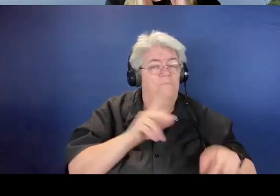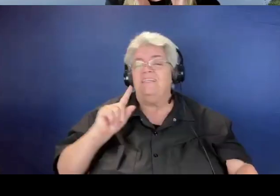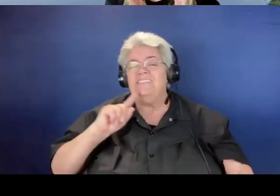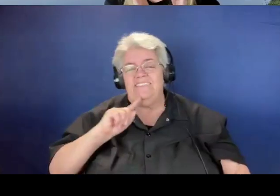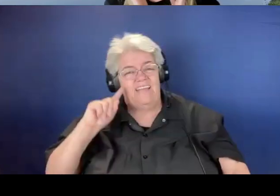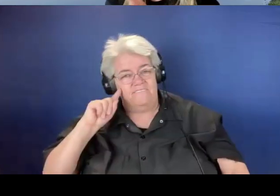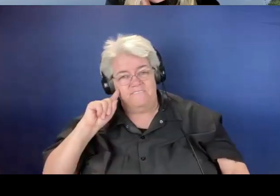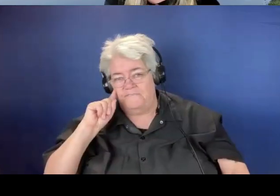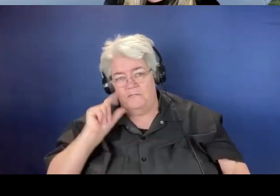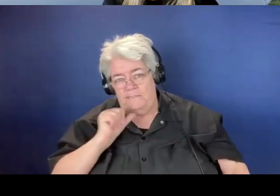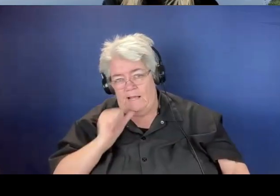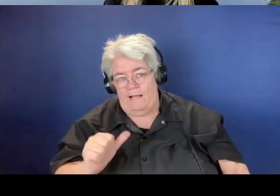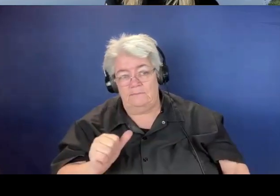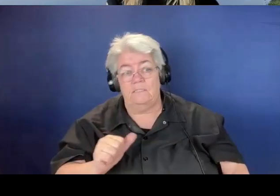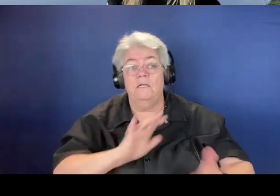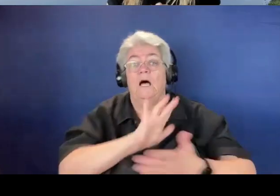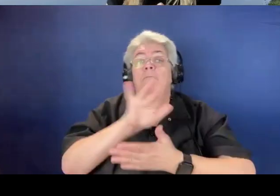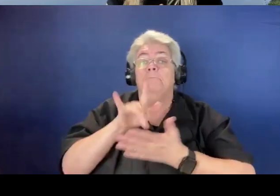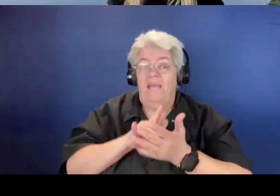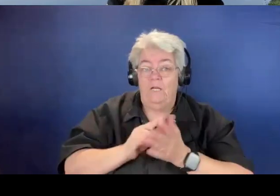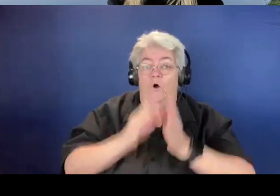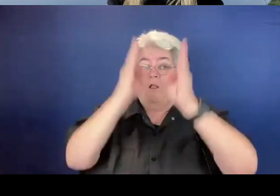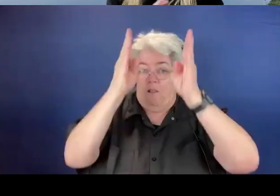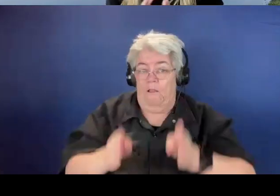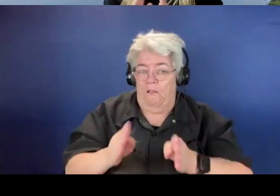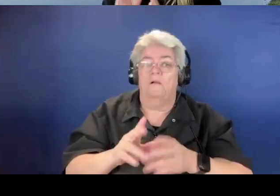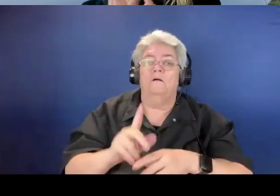The ones in the middle are specific for kids who are deaf and hard of hearing